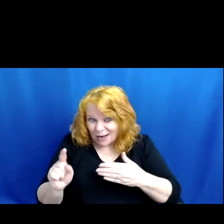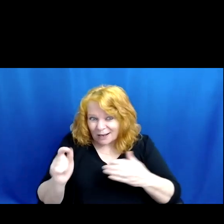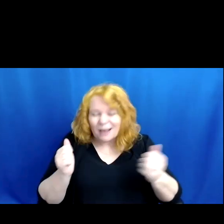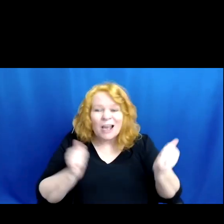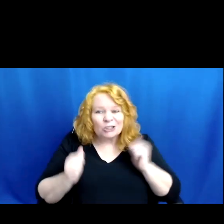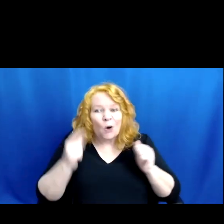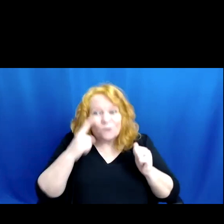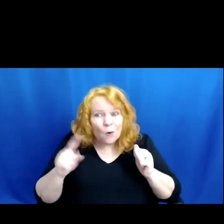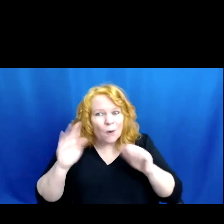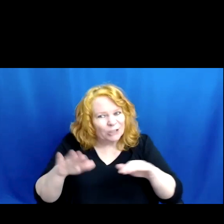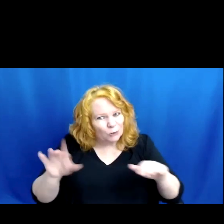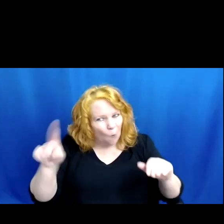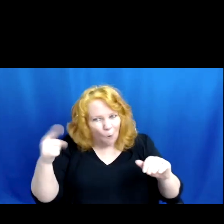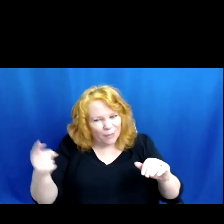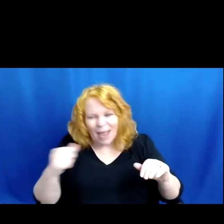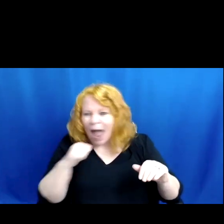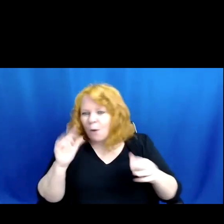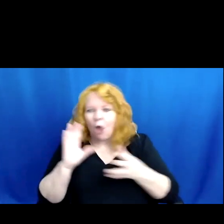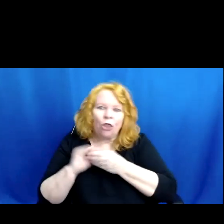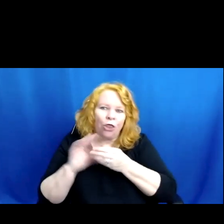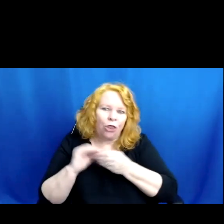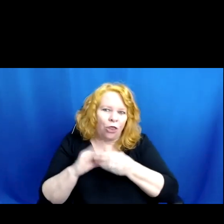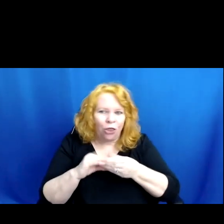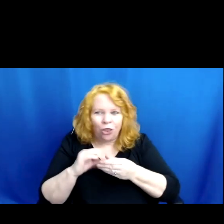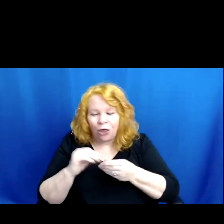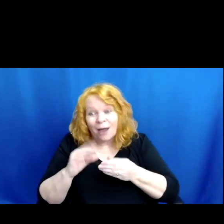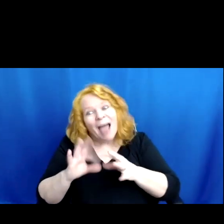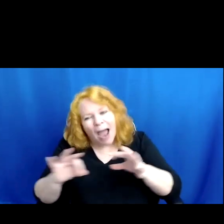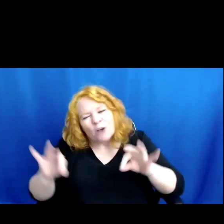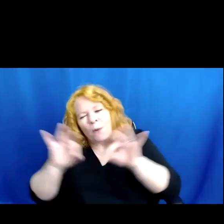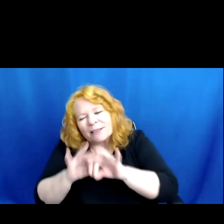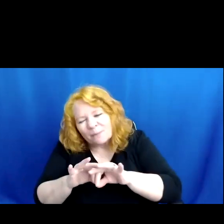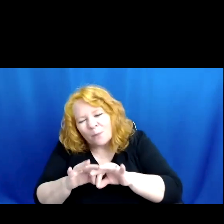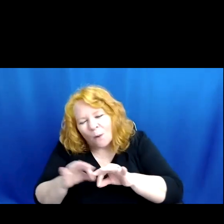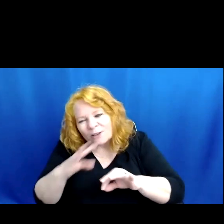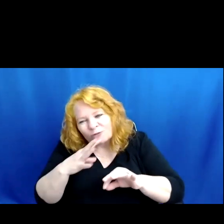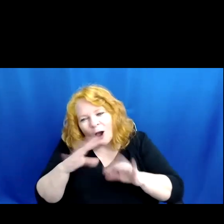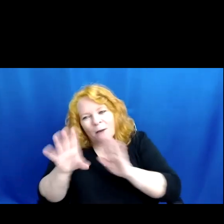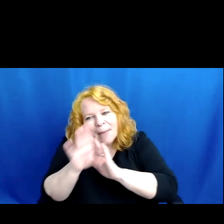I will not do all of the important background information.